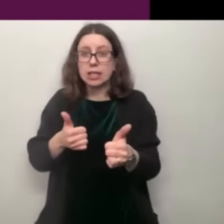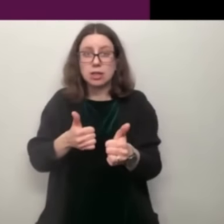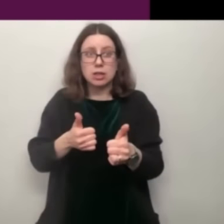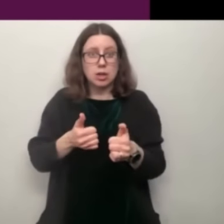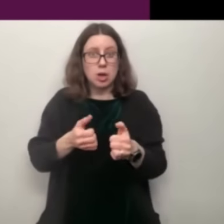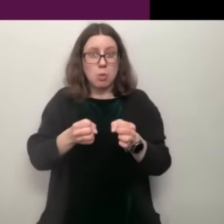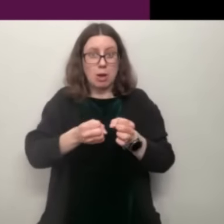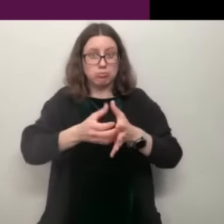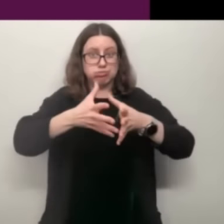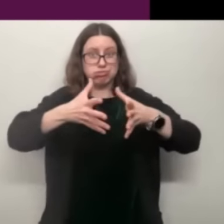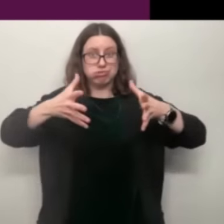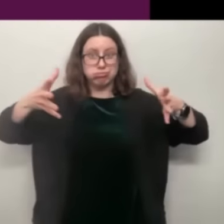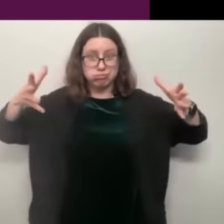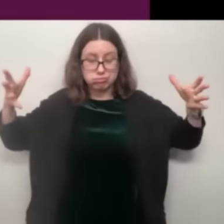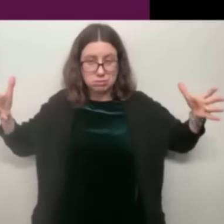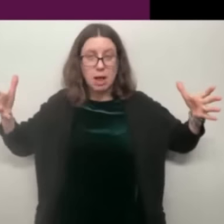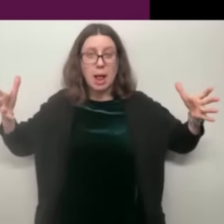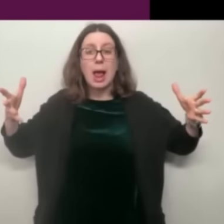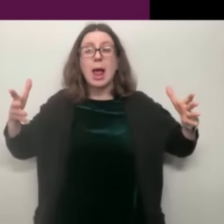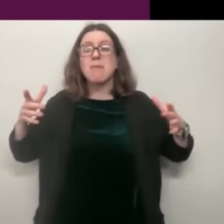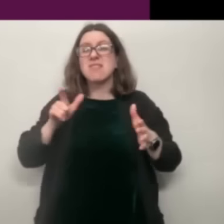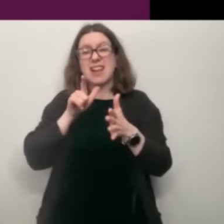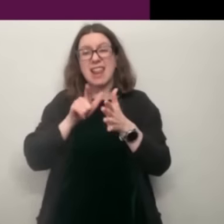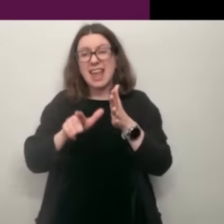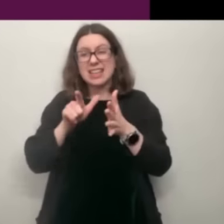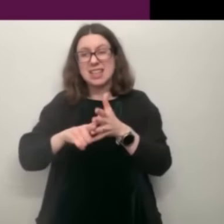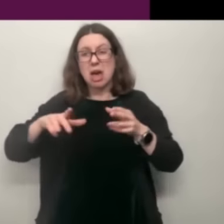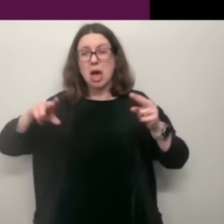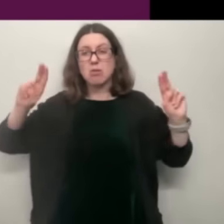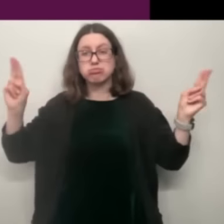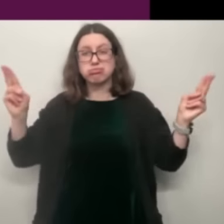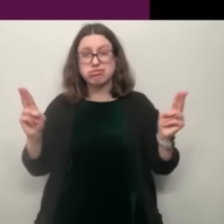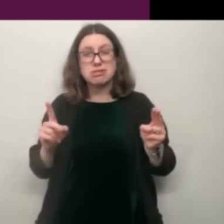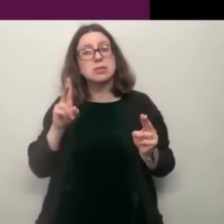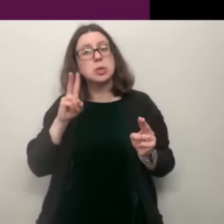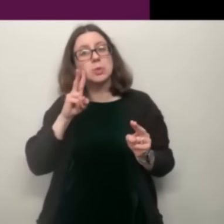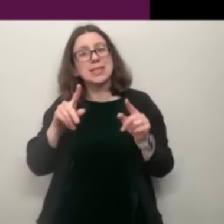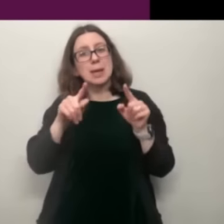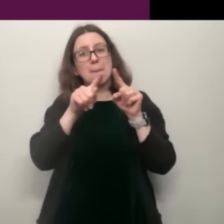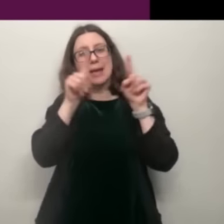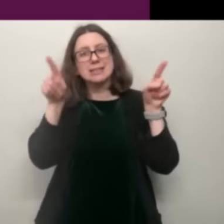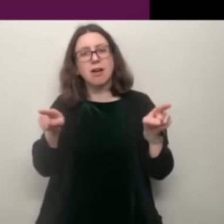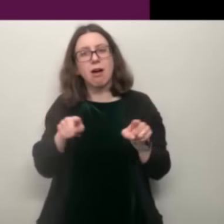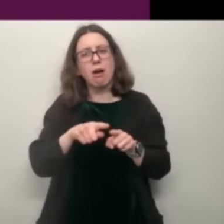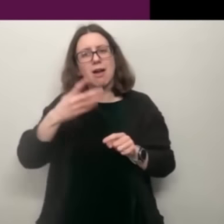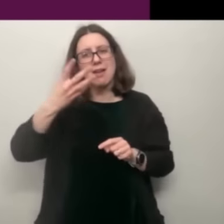We see this wonderful picture probably about 1912 of workers at one of the larger furnaces in the area